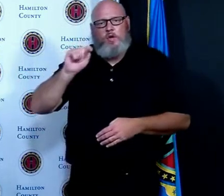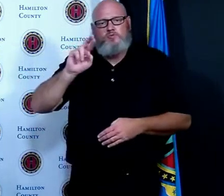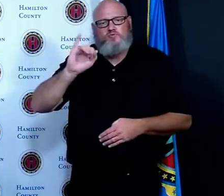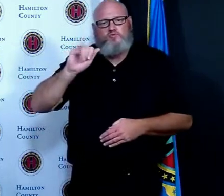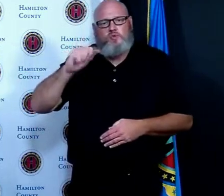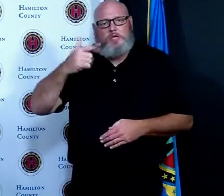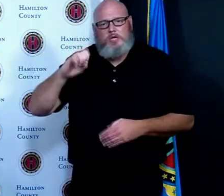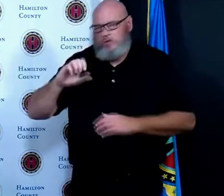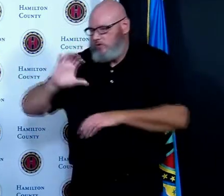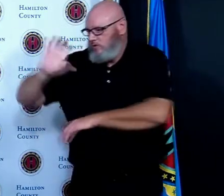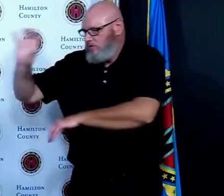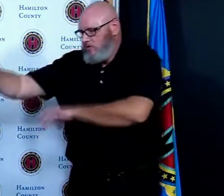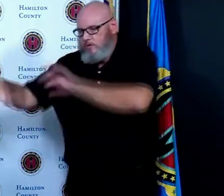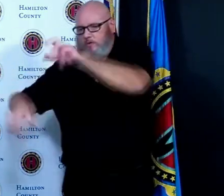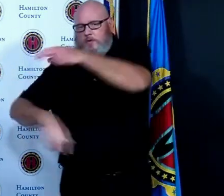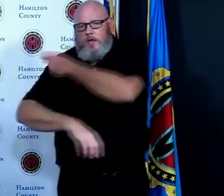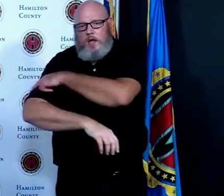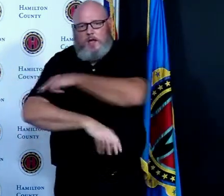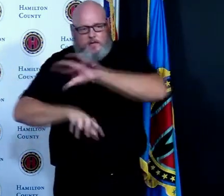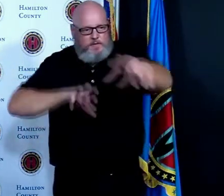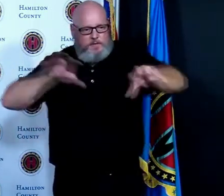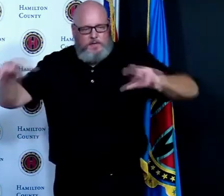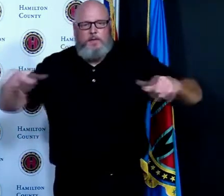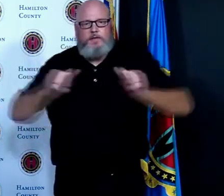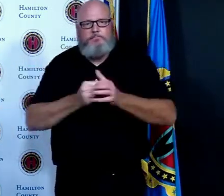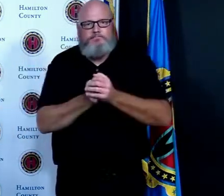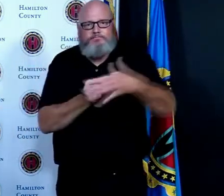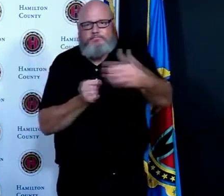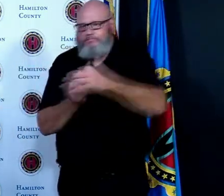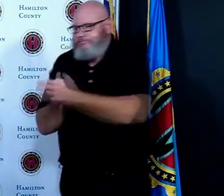rather than a competitive nature we will move patients if necessary so that's all part of the